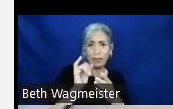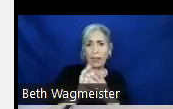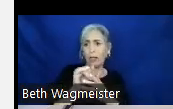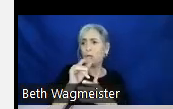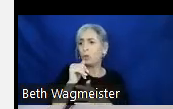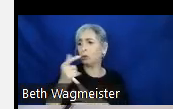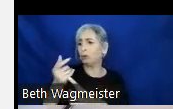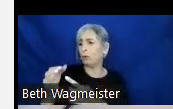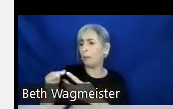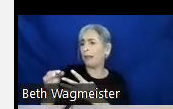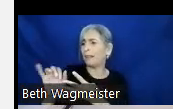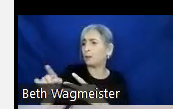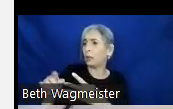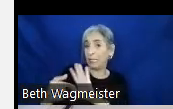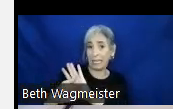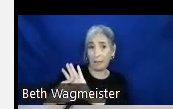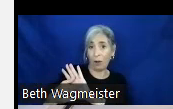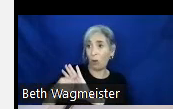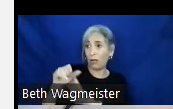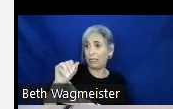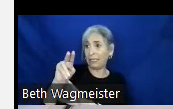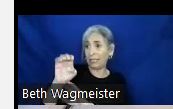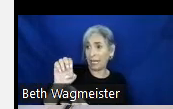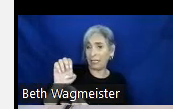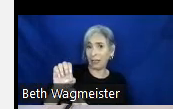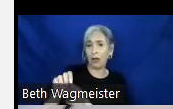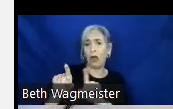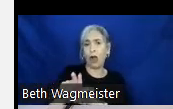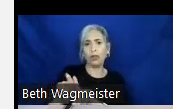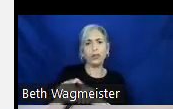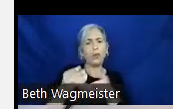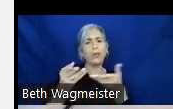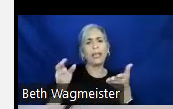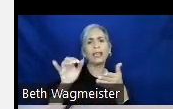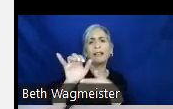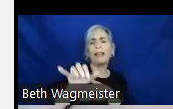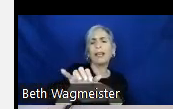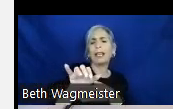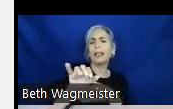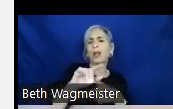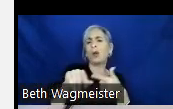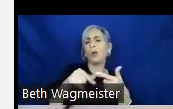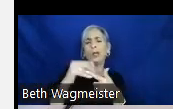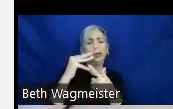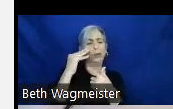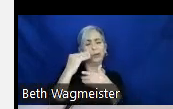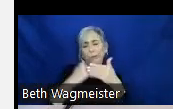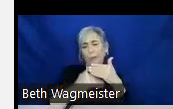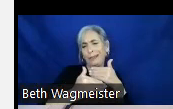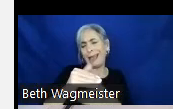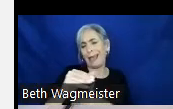when using a demo site. There were a bunch of things that we knew was beyond WCAG. Like